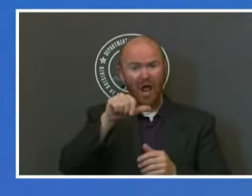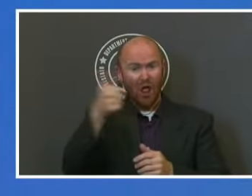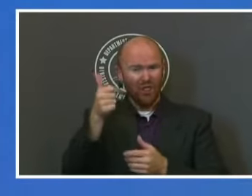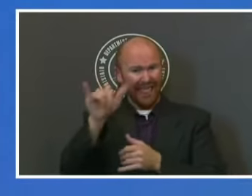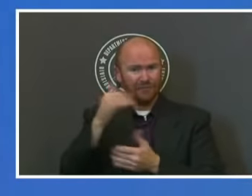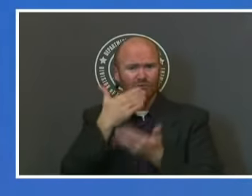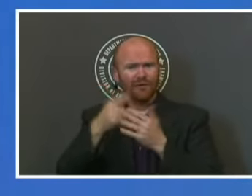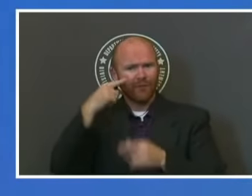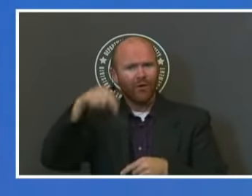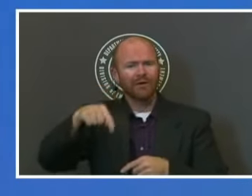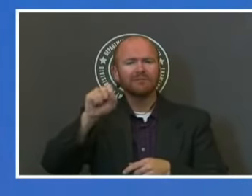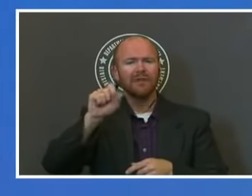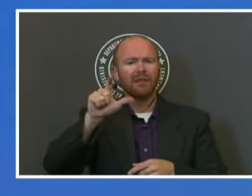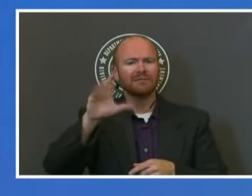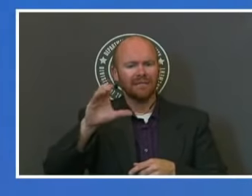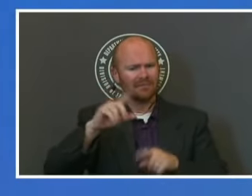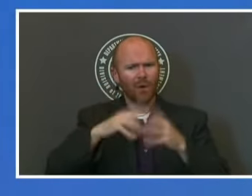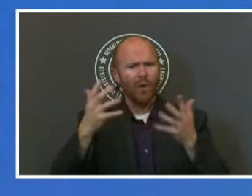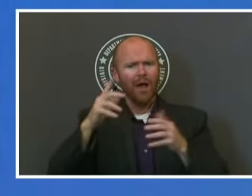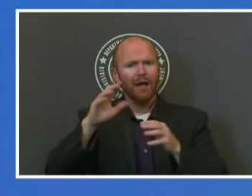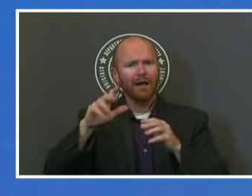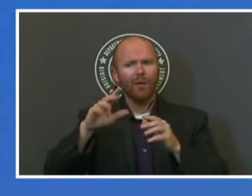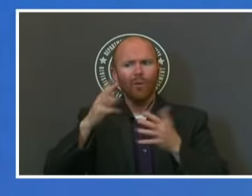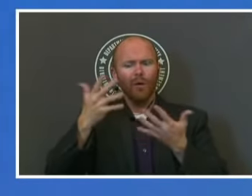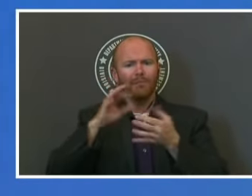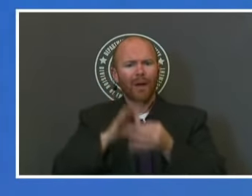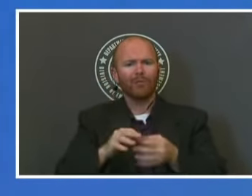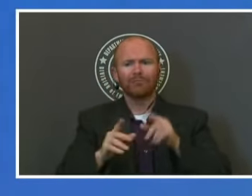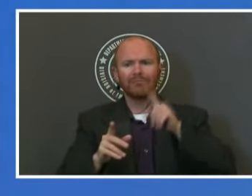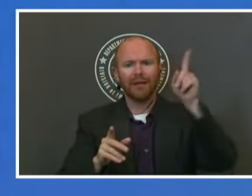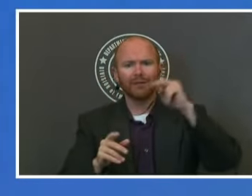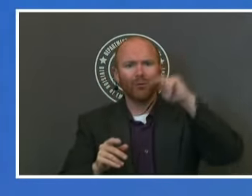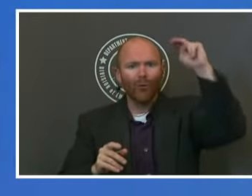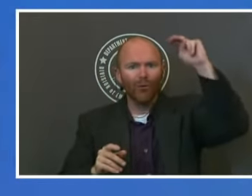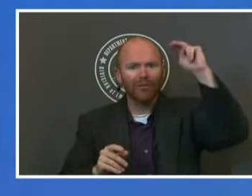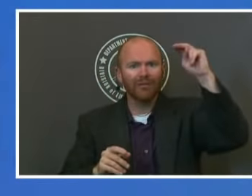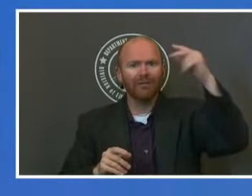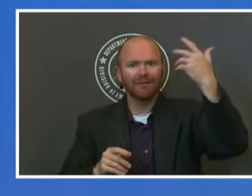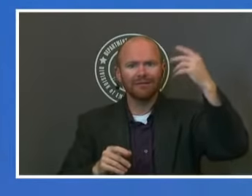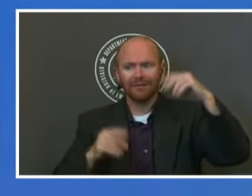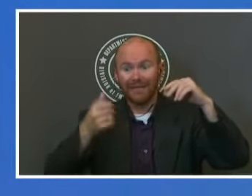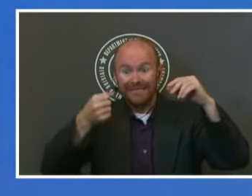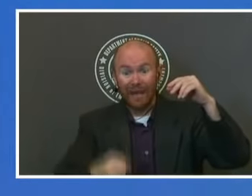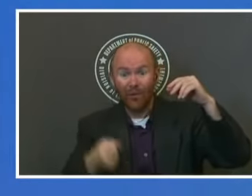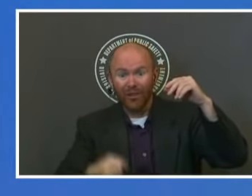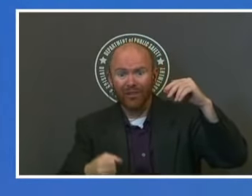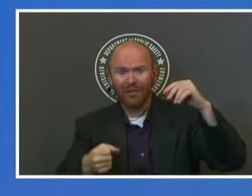information the expert with intermountain shared about